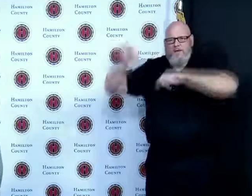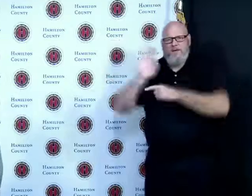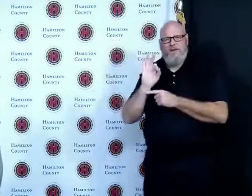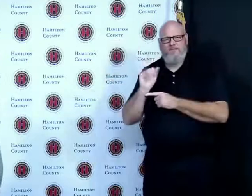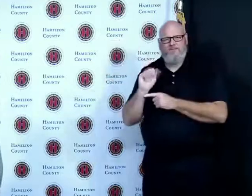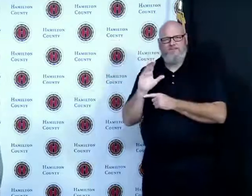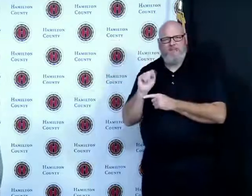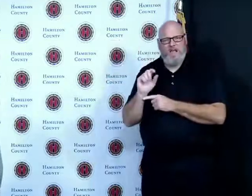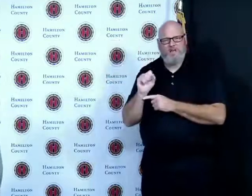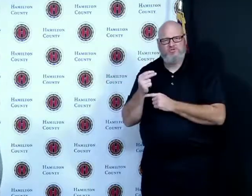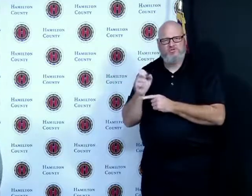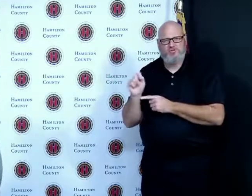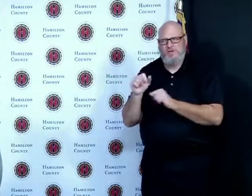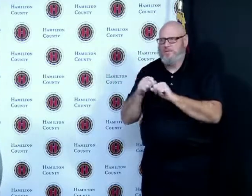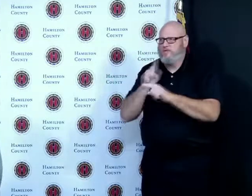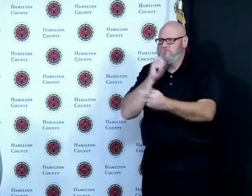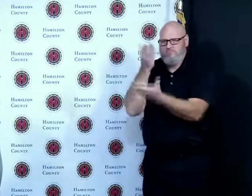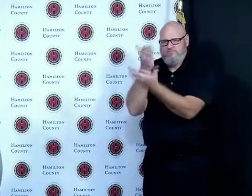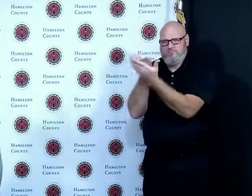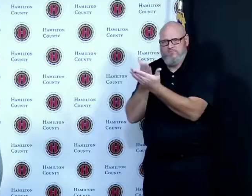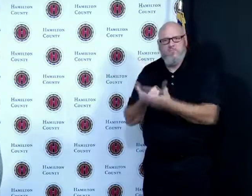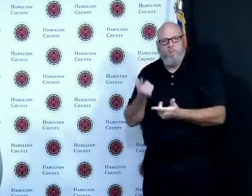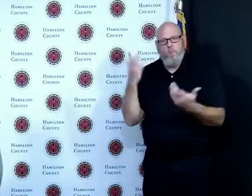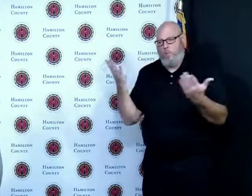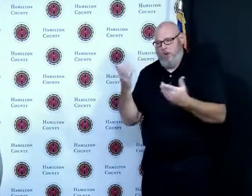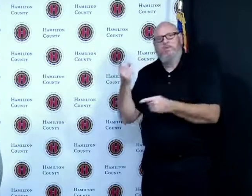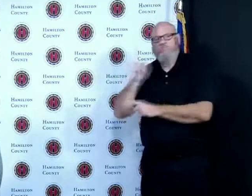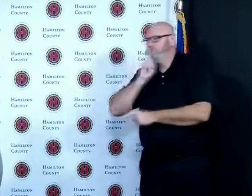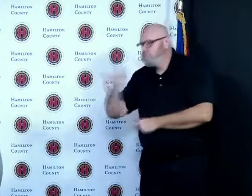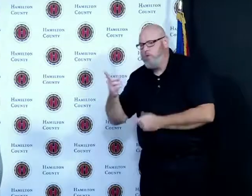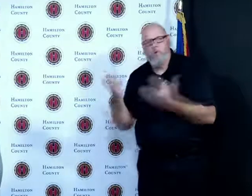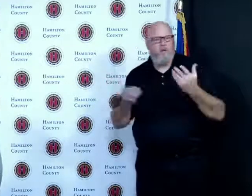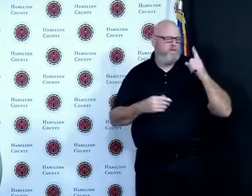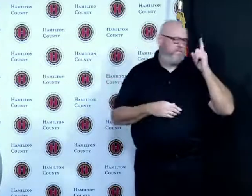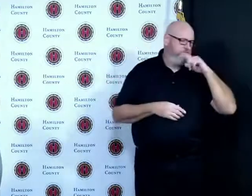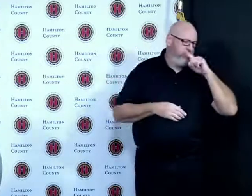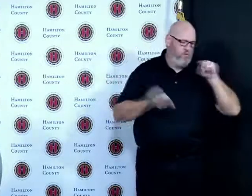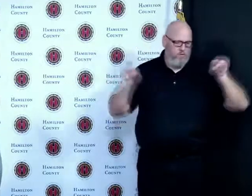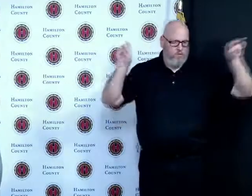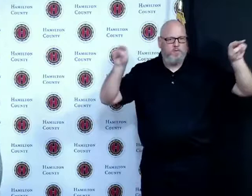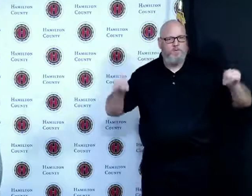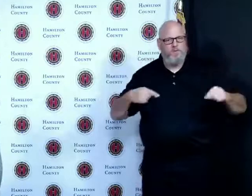on a weekly basis both in black radio stations as well as Hispanic Latino radio stations